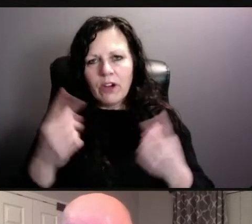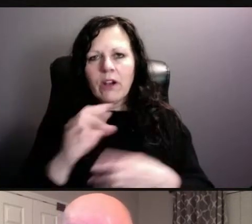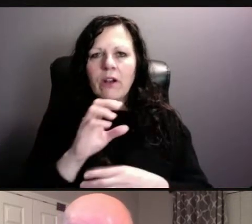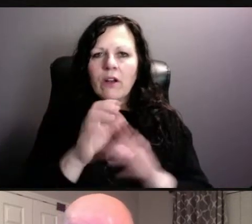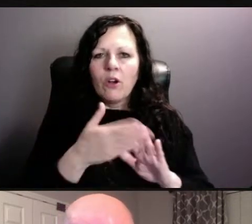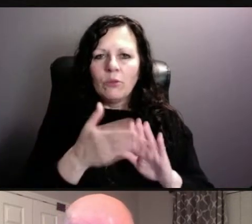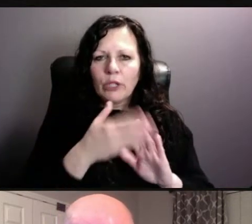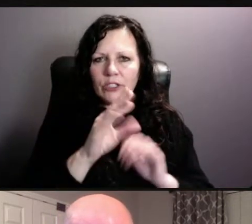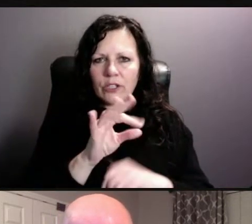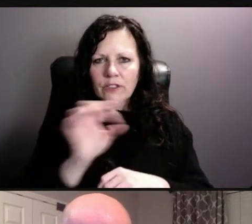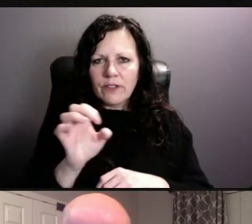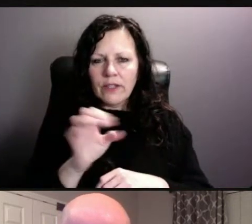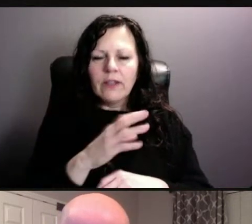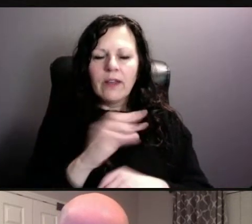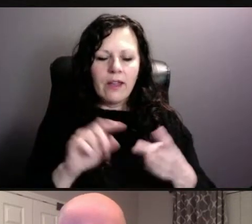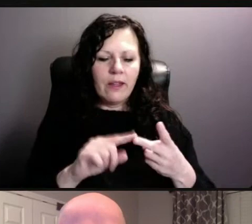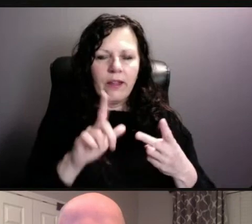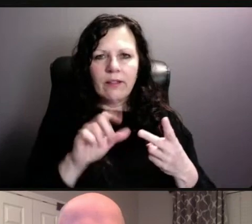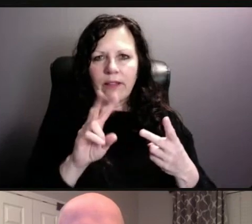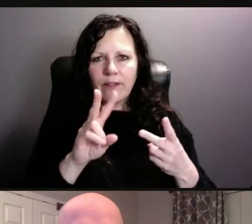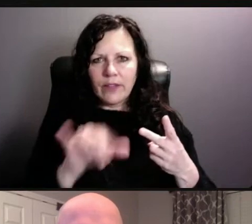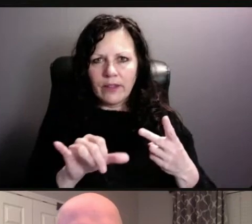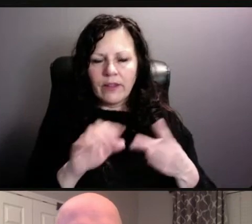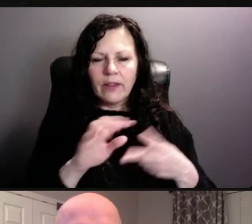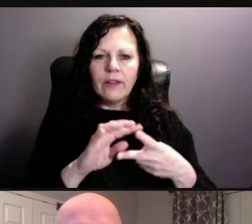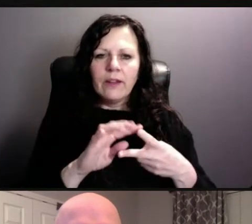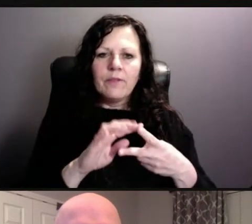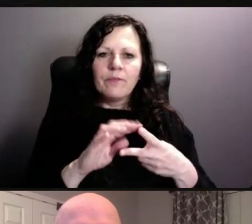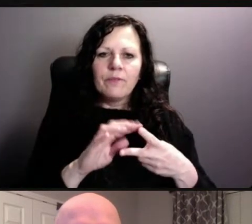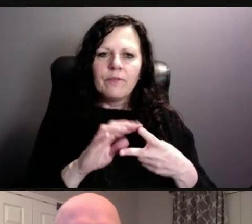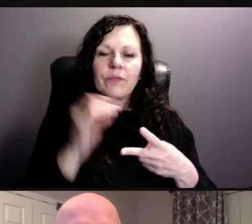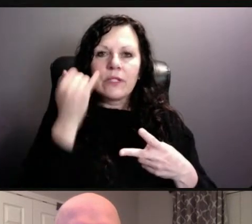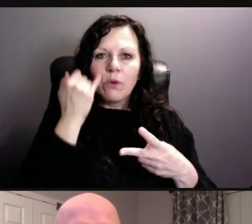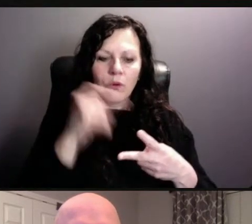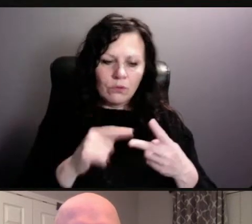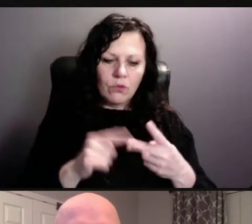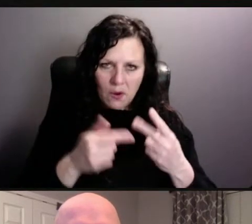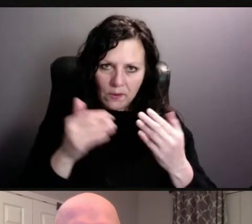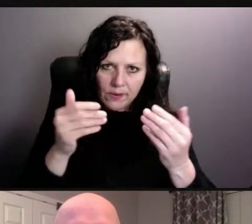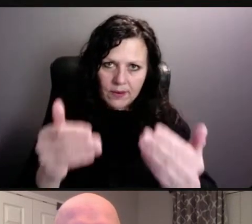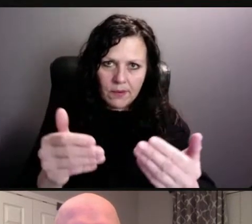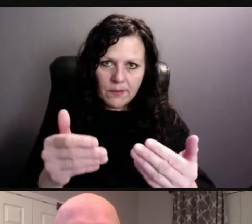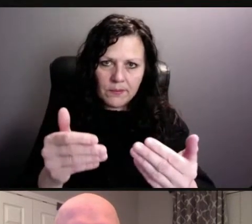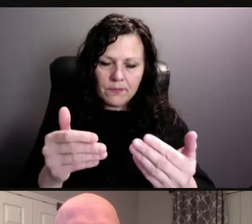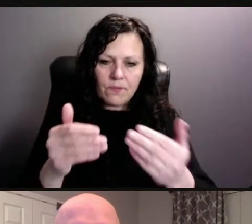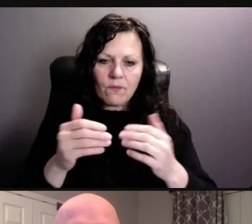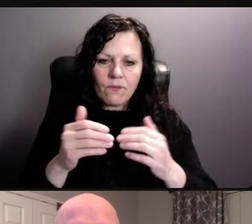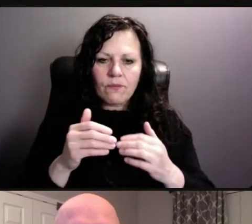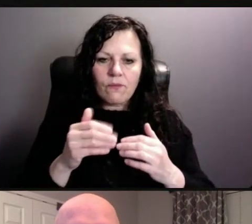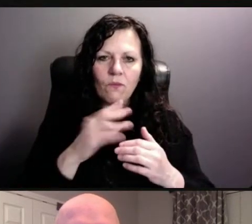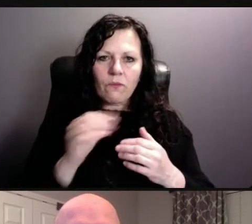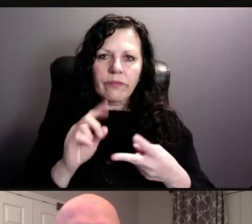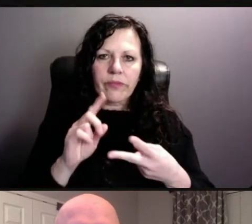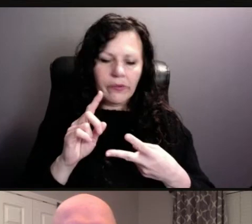THAT MOST OF US HAVE ALREADY SORT OF BROUGHT FORWARD